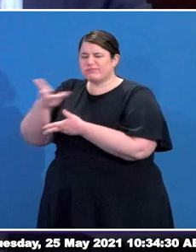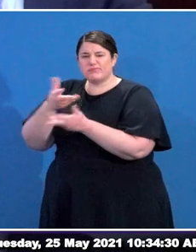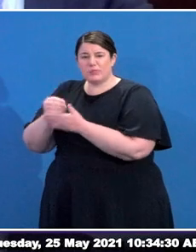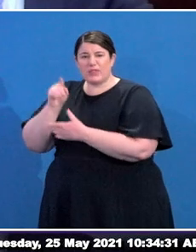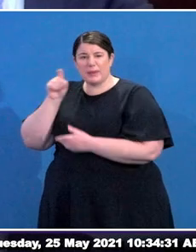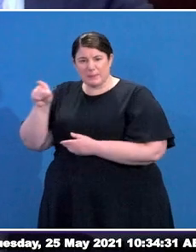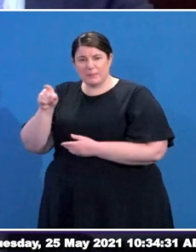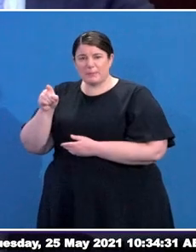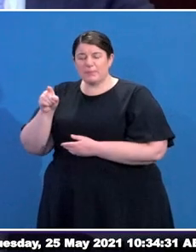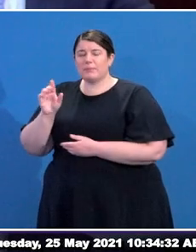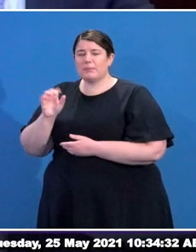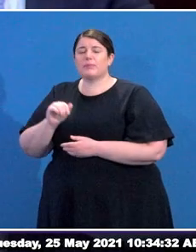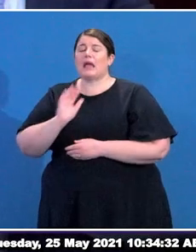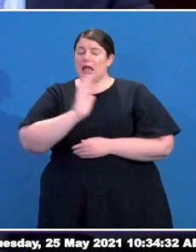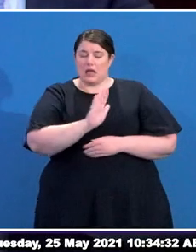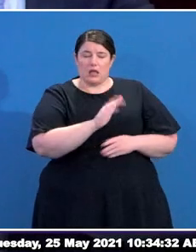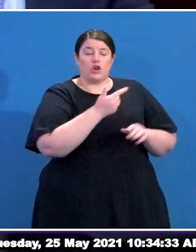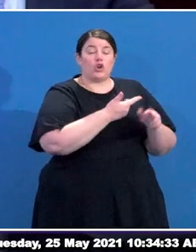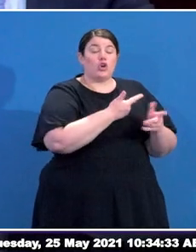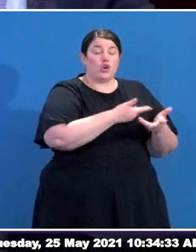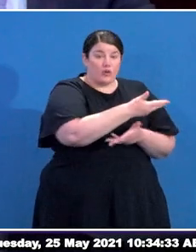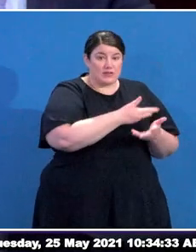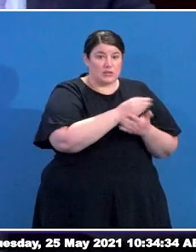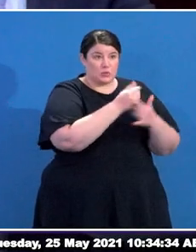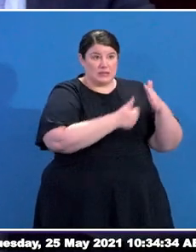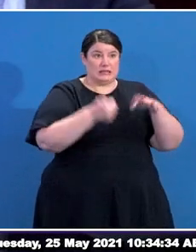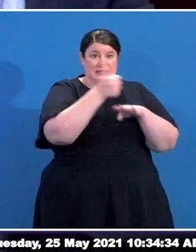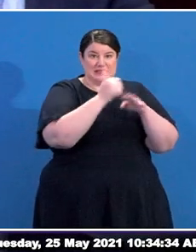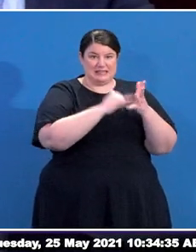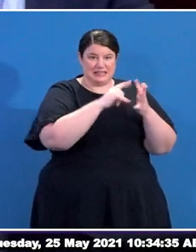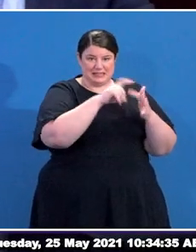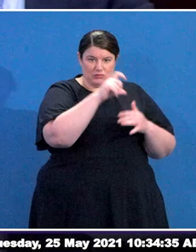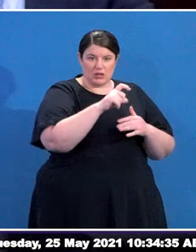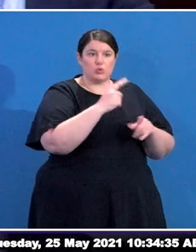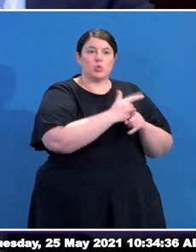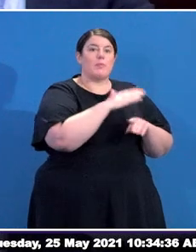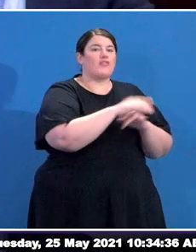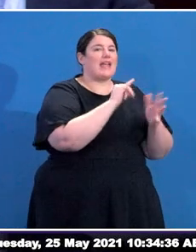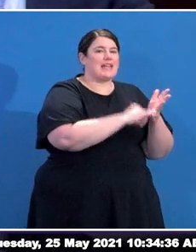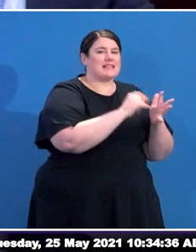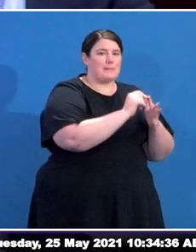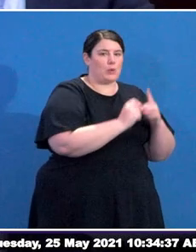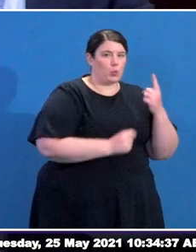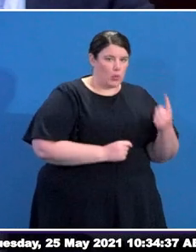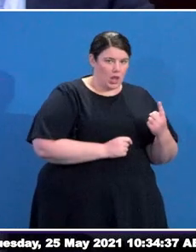The conversation with Mr Swain and the conversation that we have looked at earlier is about SP1 dragging Melissa.